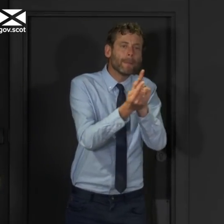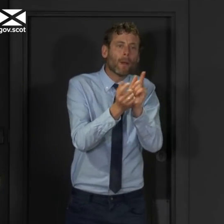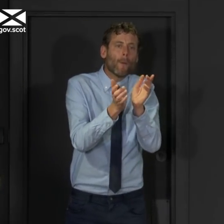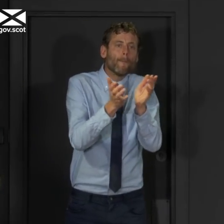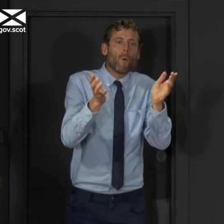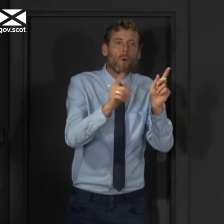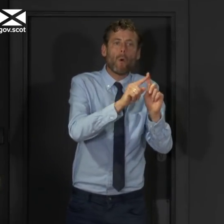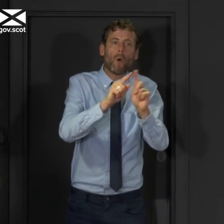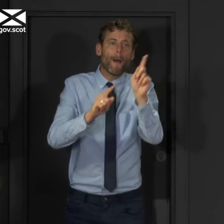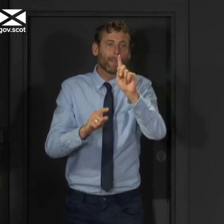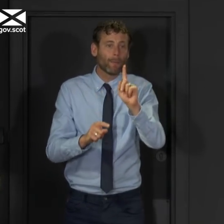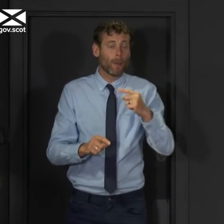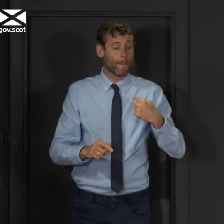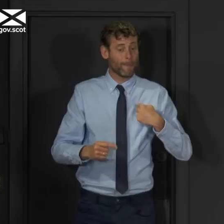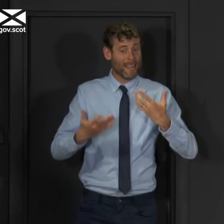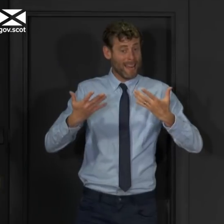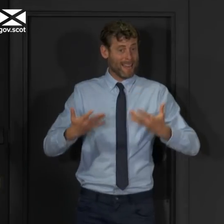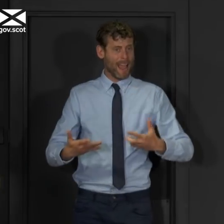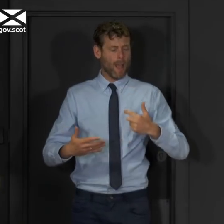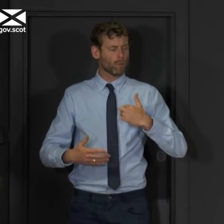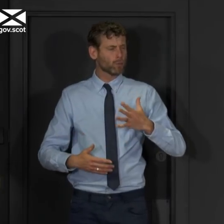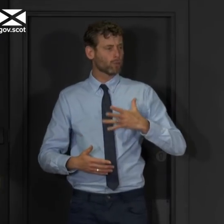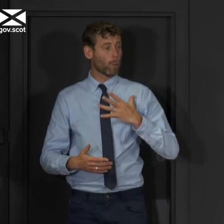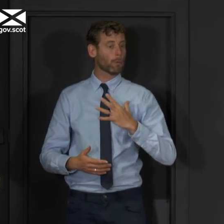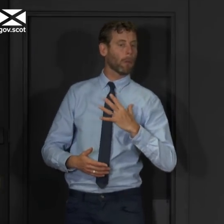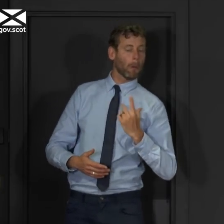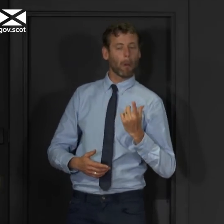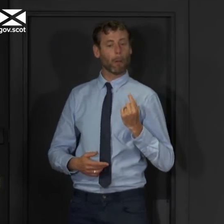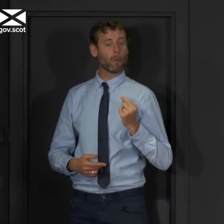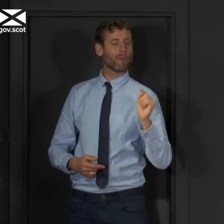not giving people a nod or a wink about anything, I'm just doing the old fashioned traditional,